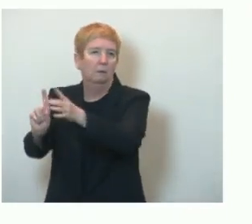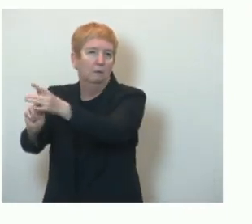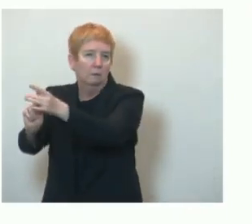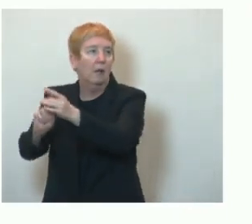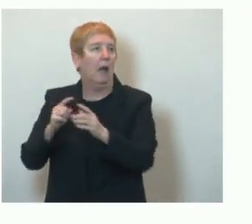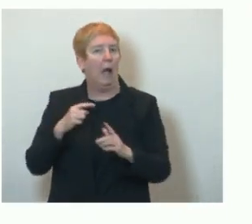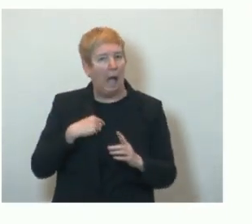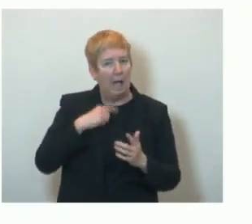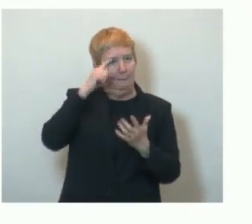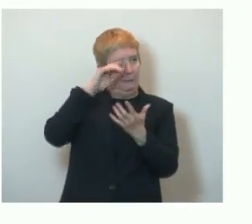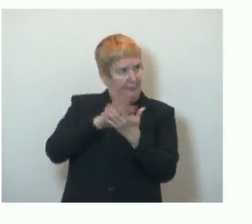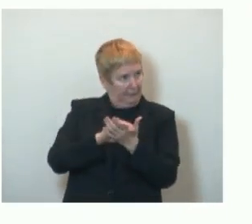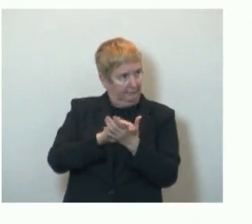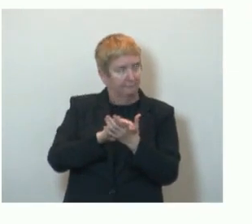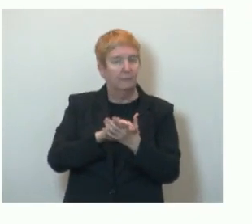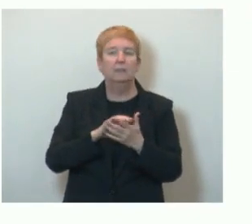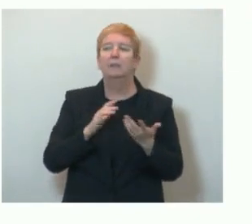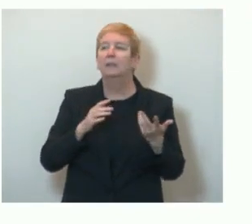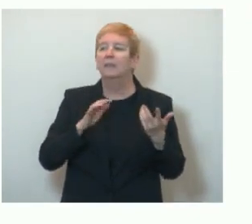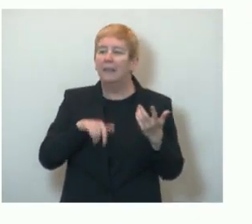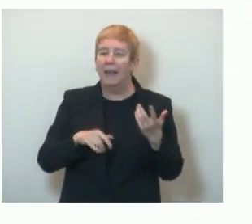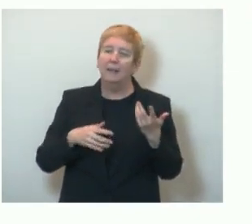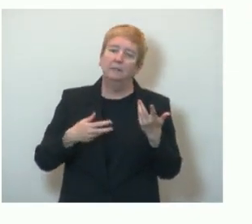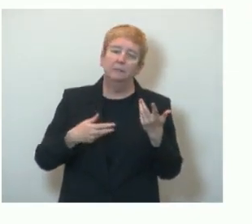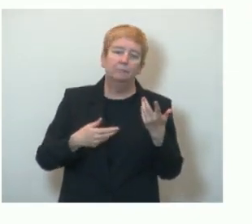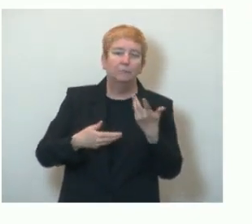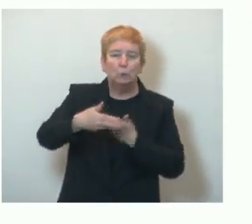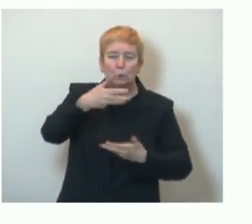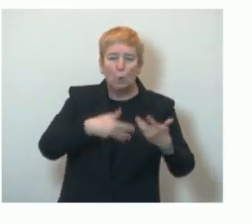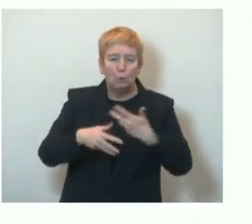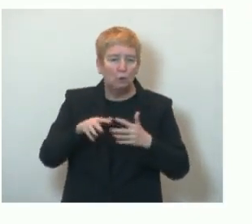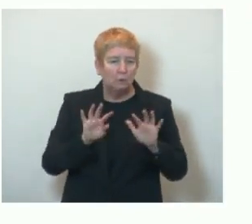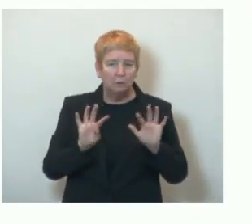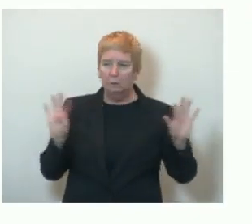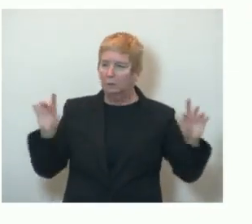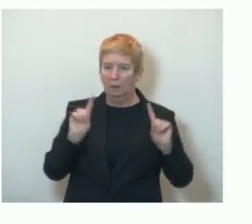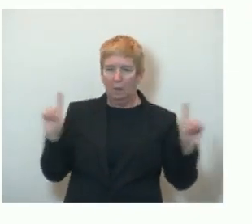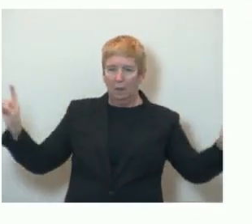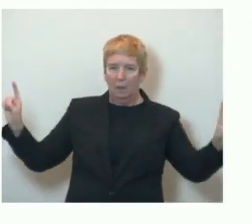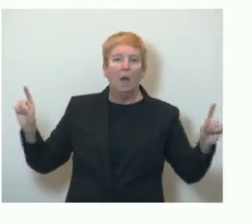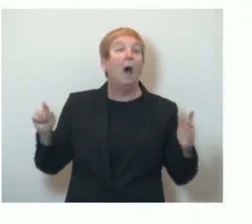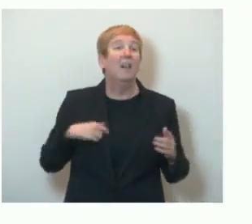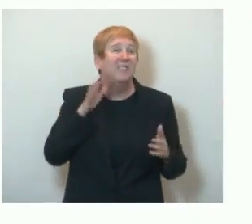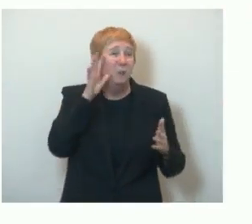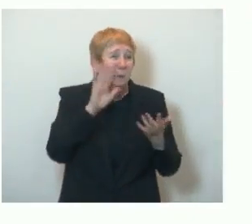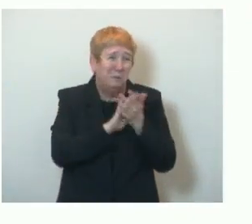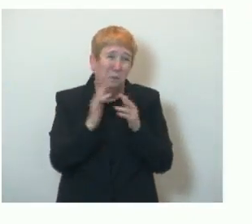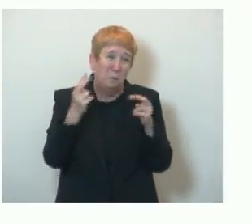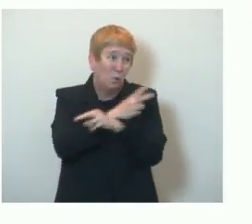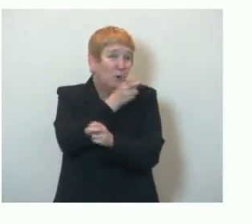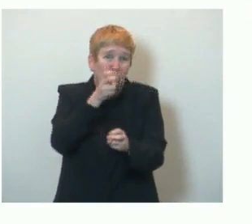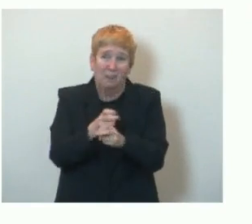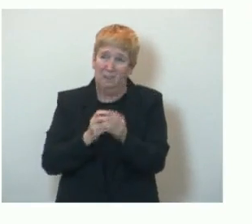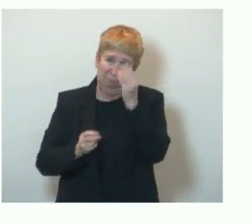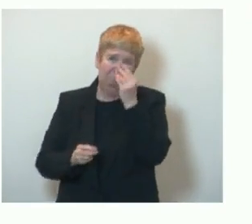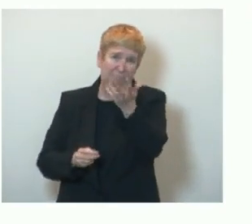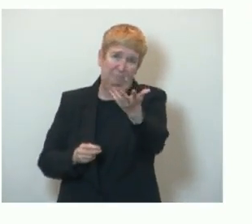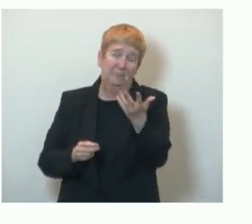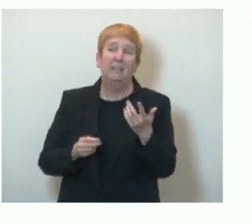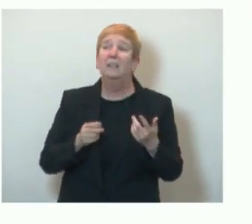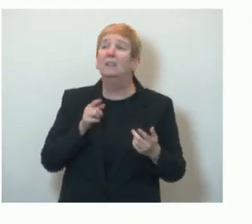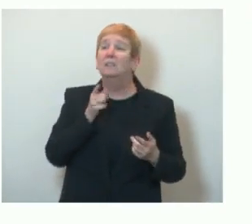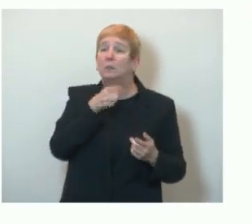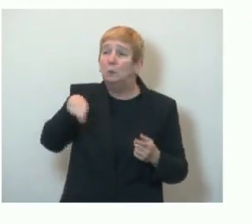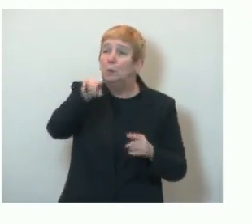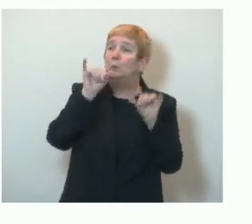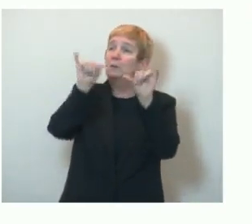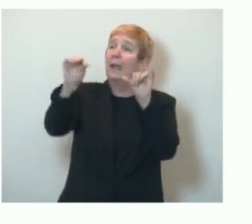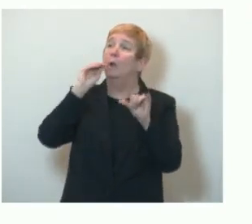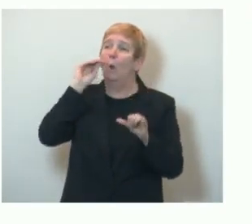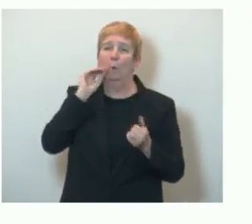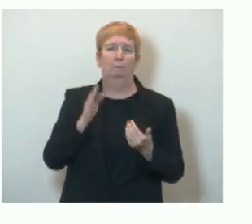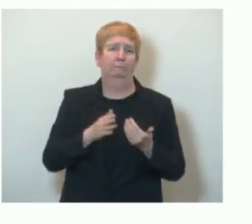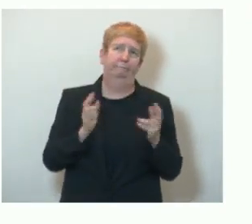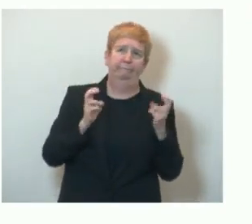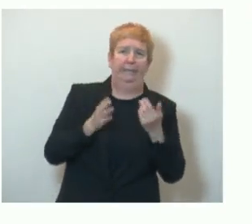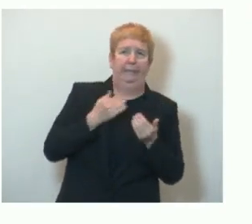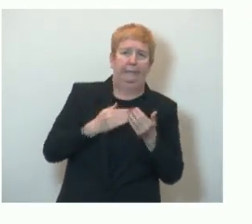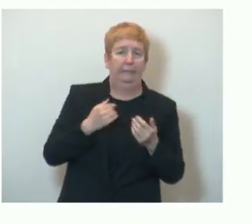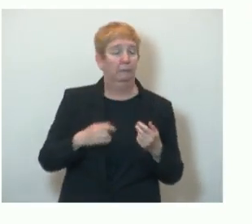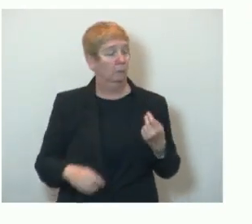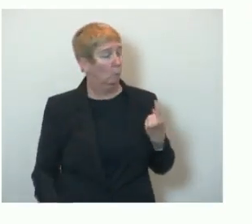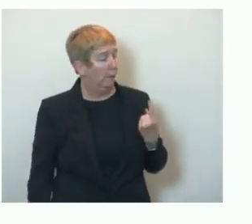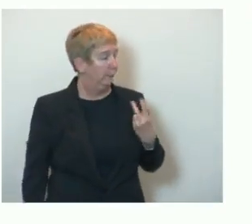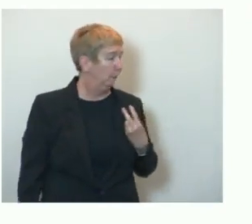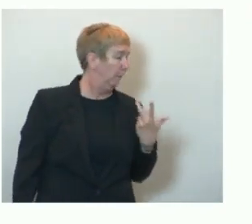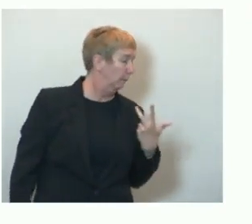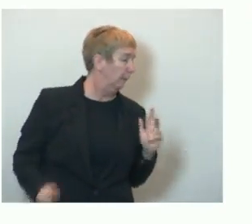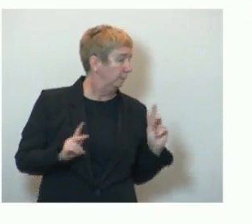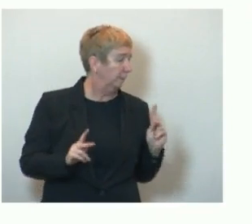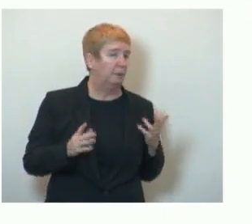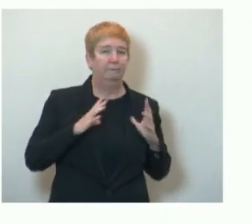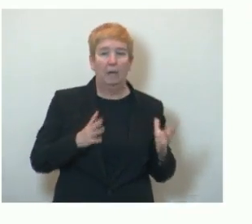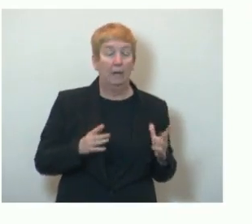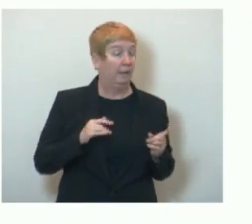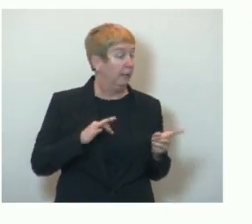JUST REMEMBER THE VIRUS SPREADS FROM ONE PERSON TO ANOTHER I BELIEVE THAT SOCIAL DISTANCING IN THE COVID POSITIVE REOPENING WORLD IS GOING TO BE WAY HARDER THAN SOCIAL DISTANCING IF YOU’RE